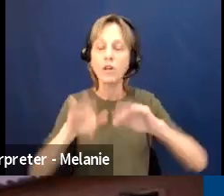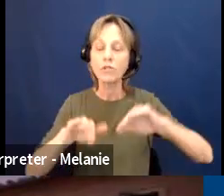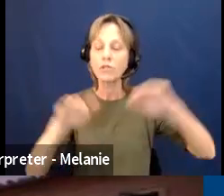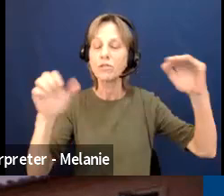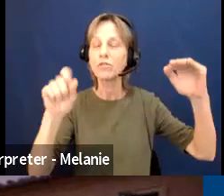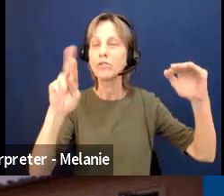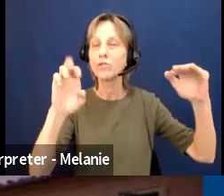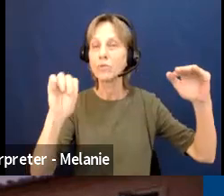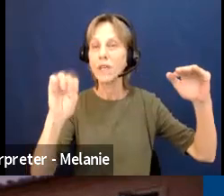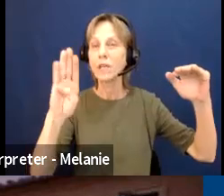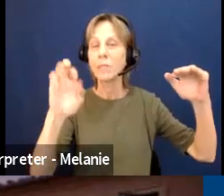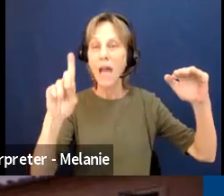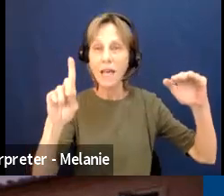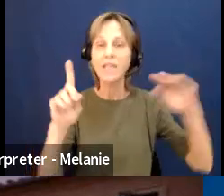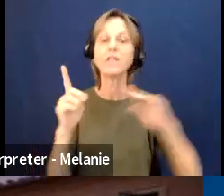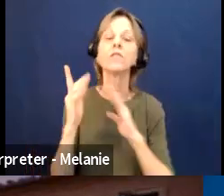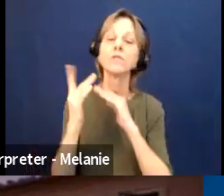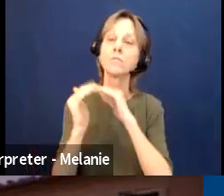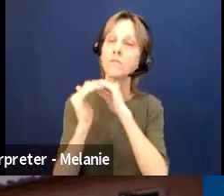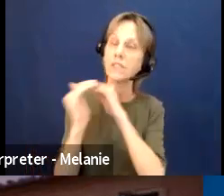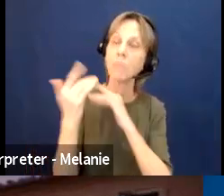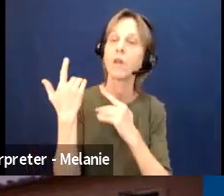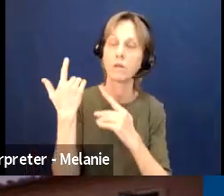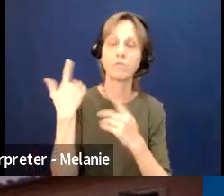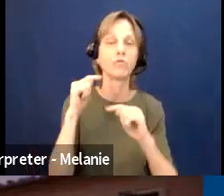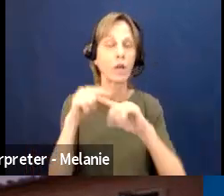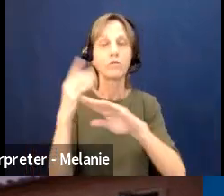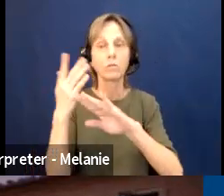so we're trying to work on those in the Cameron Peak area we're also doing that kind of work